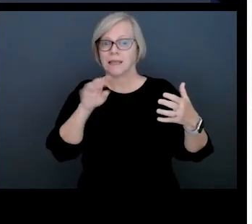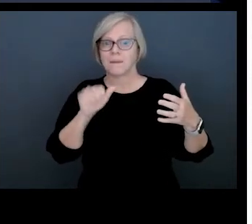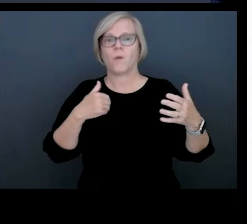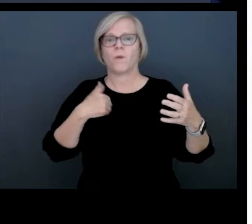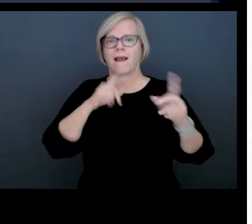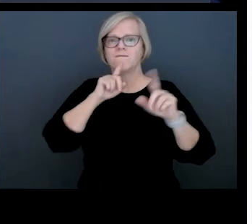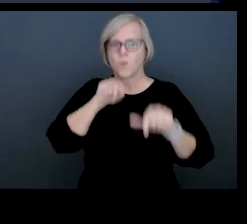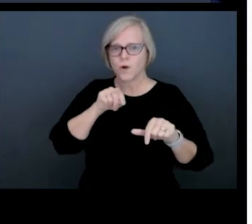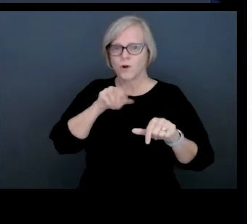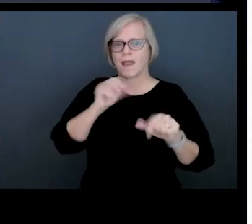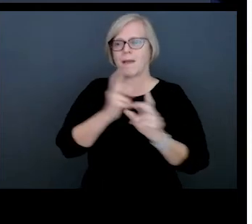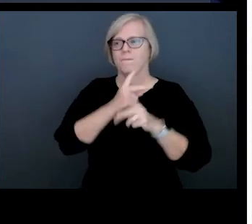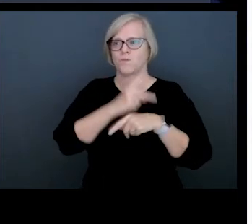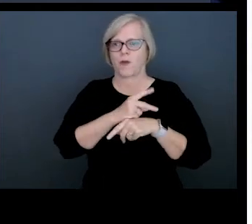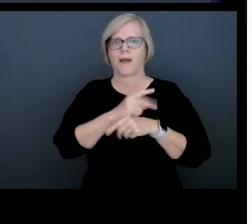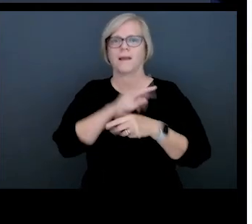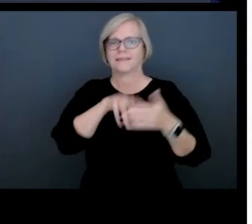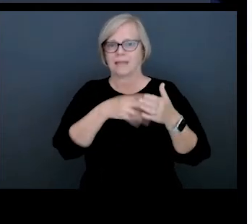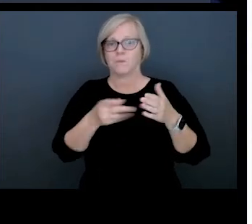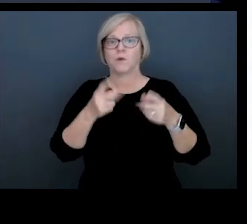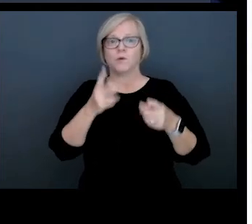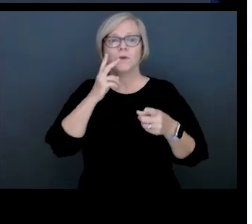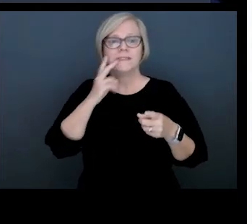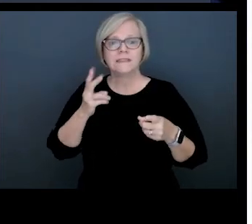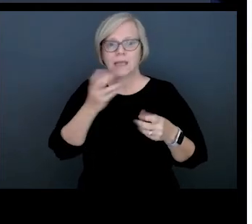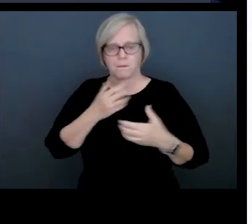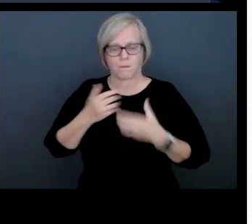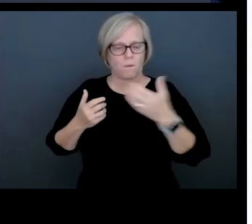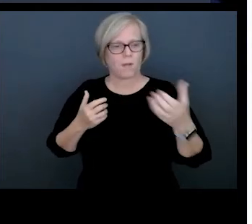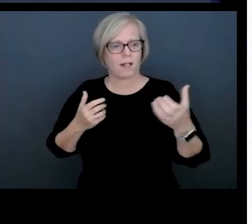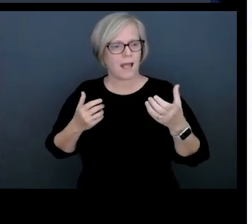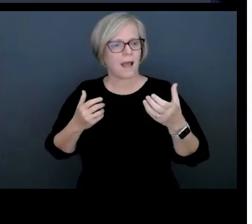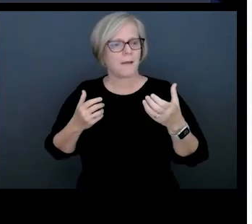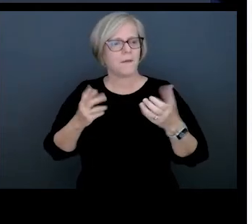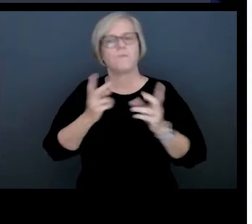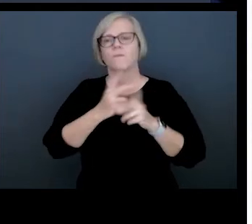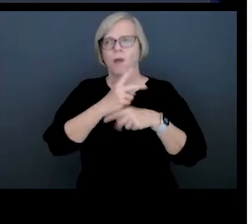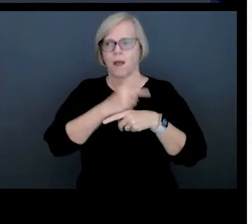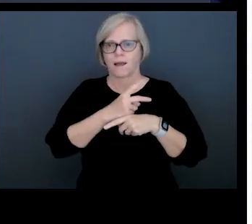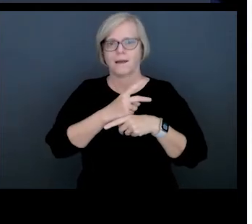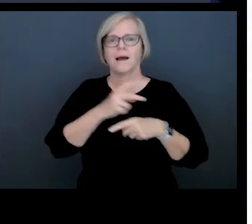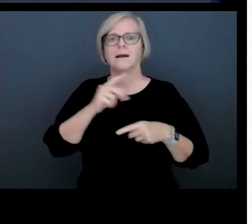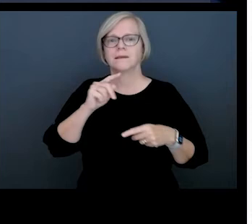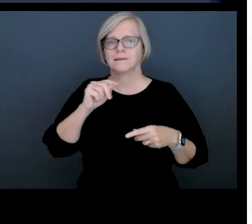Product tables are what you see in the mobile application and in a moment, we'll go through the order flow.